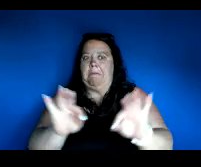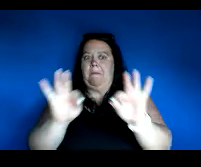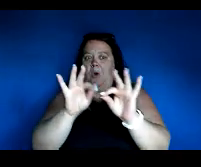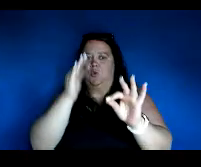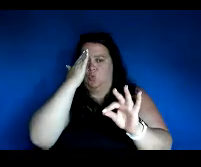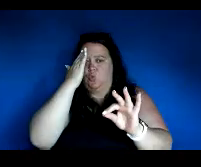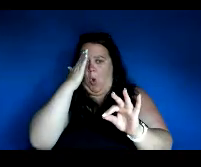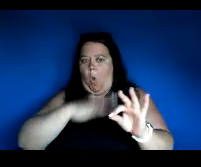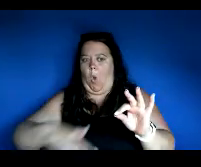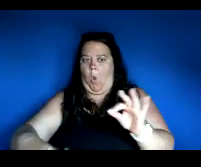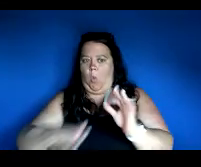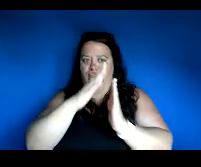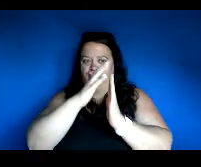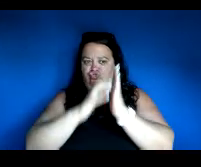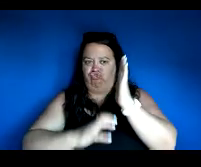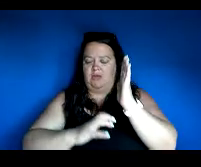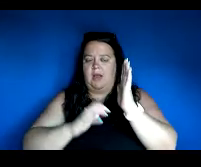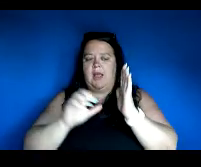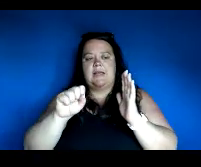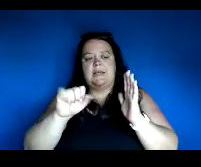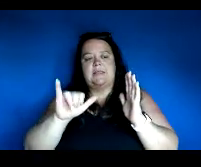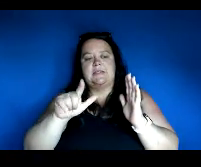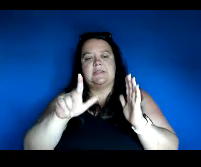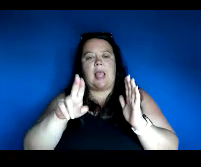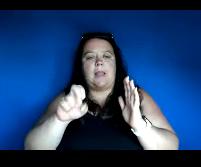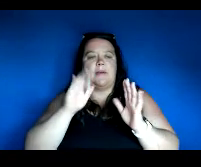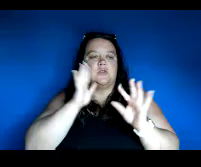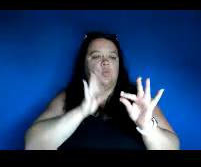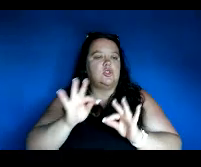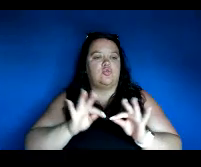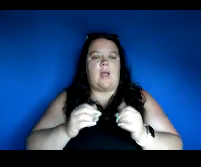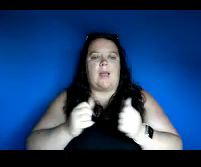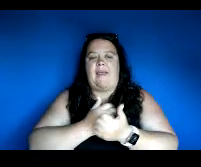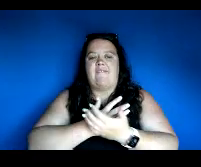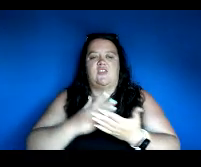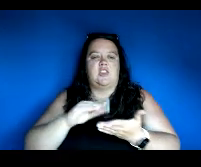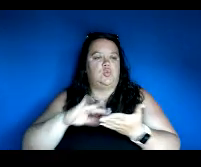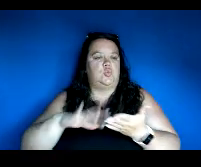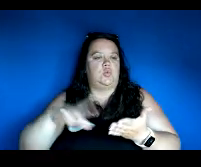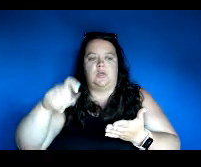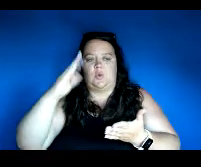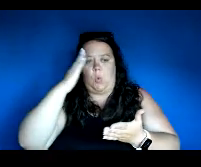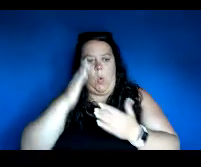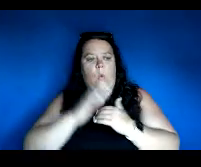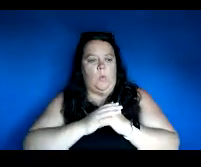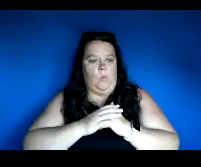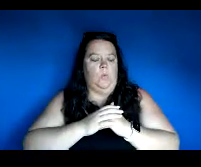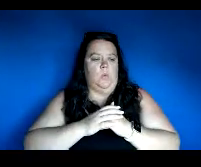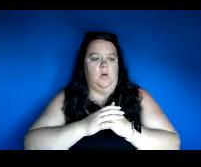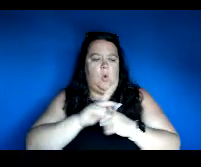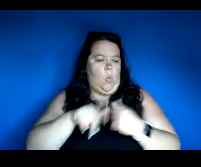Of course, syllabus is gonna describe sort of everything the student needs to know about that class, when the class meets, who the professor is,